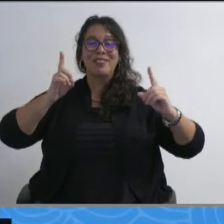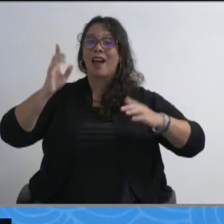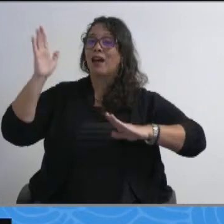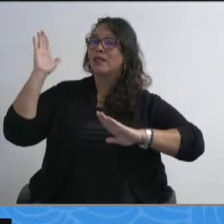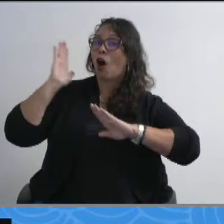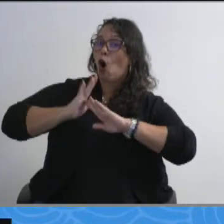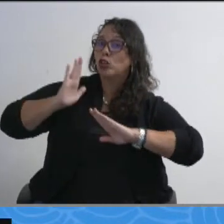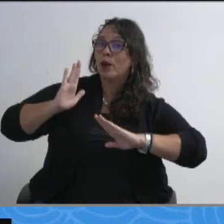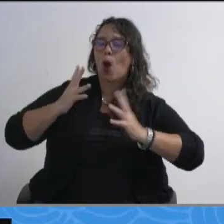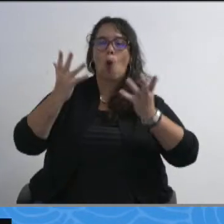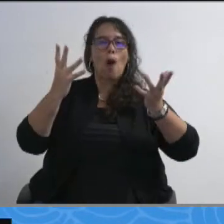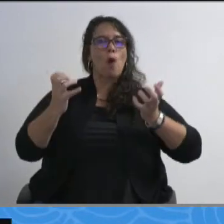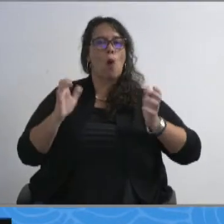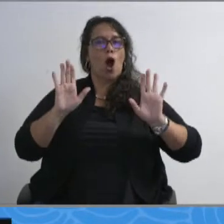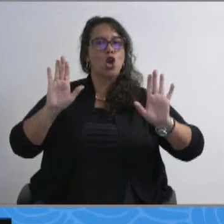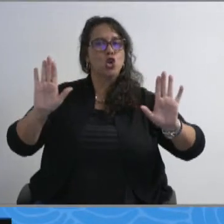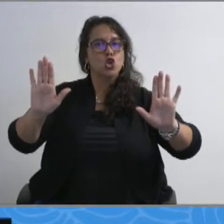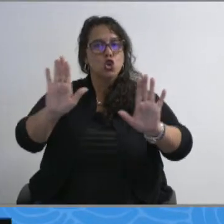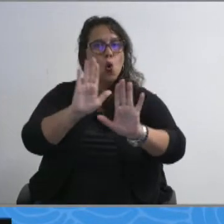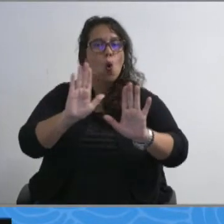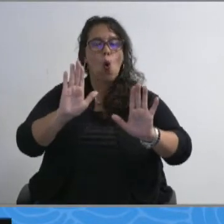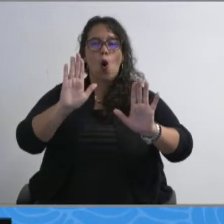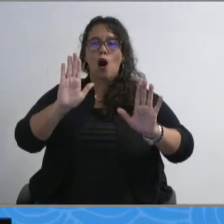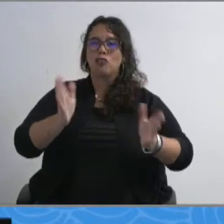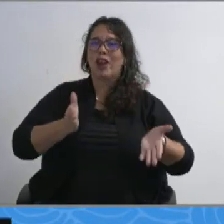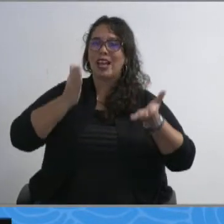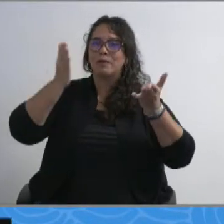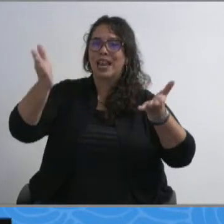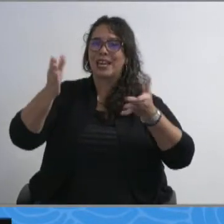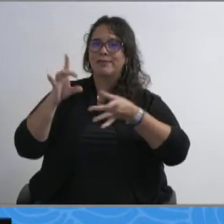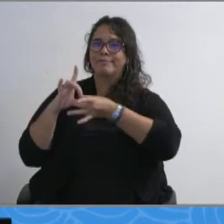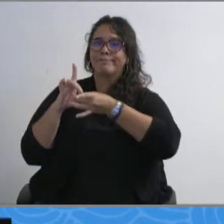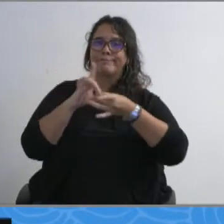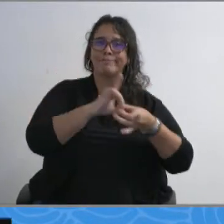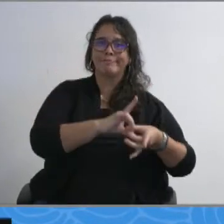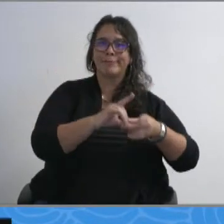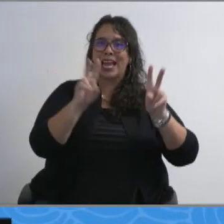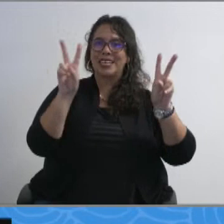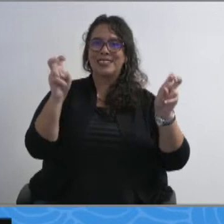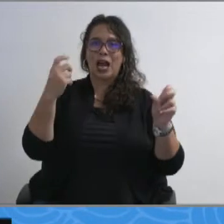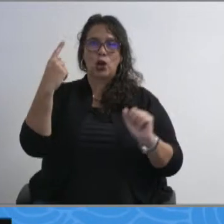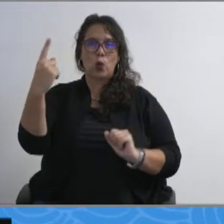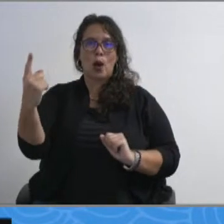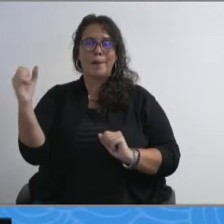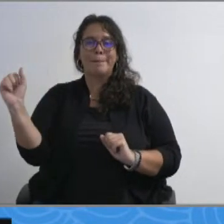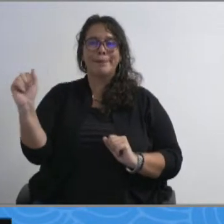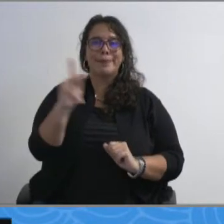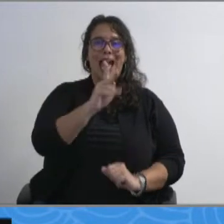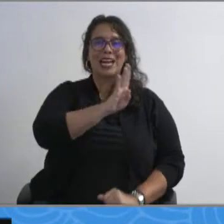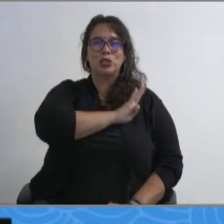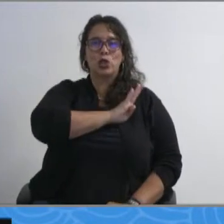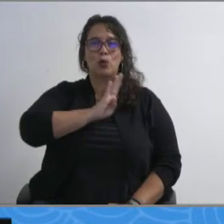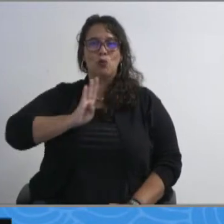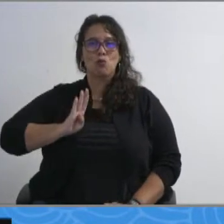to take your recommendation specific to Title I back to our board of education as advisements.